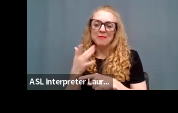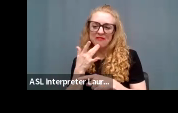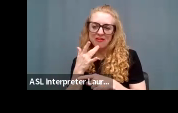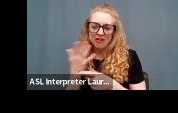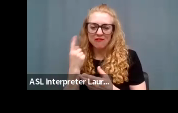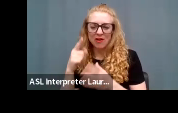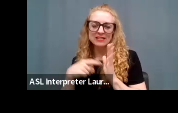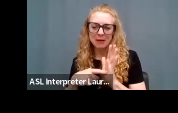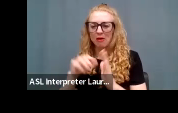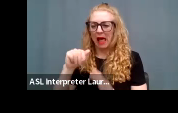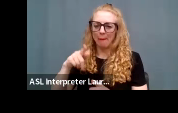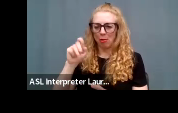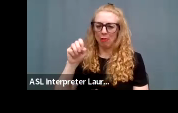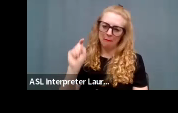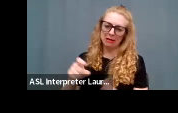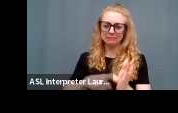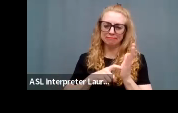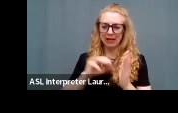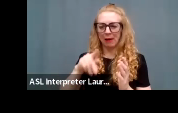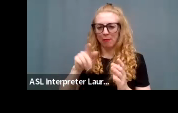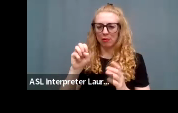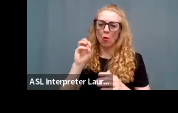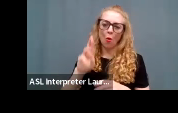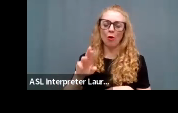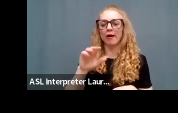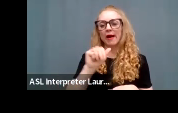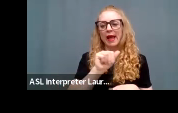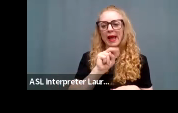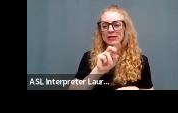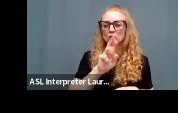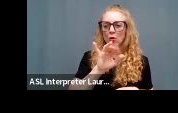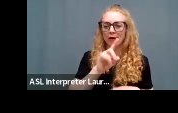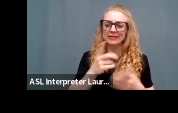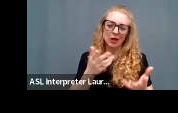here it was not apple or some people are Android and Windows only or Linux so trying to get a feel